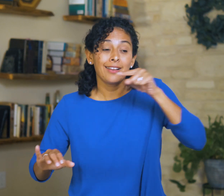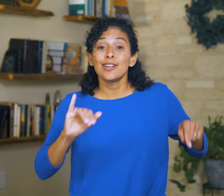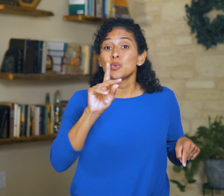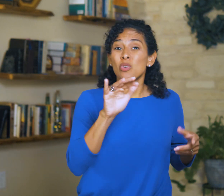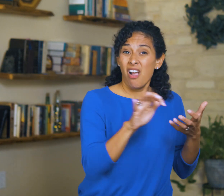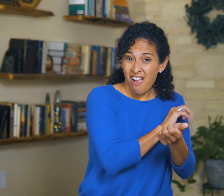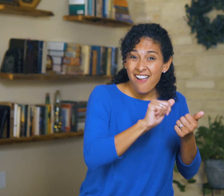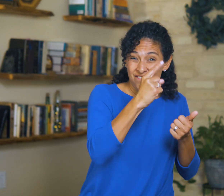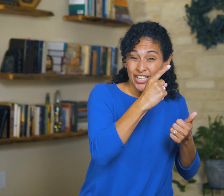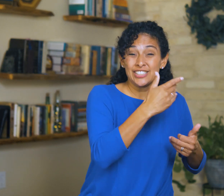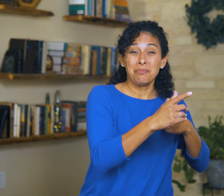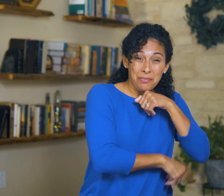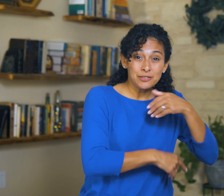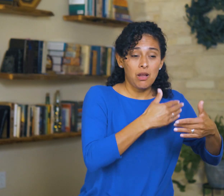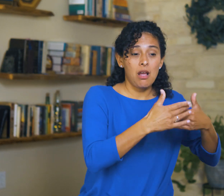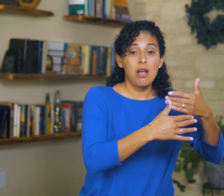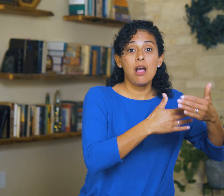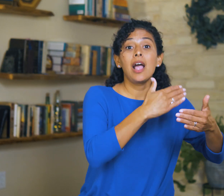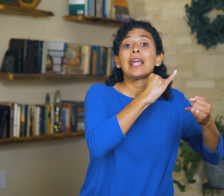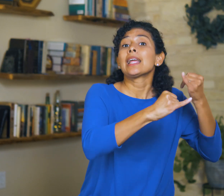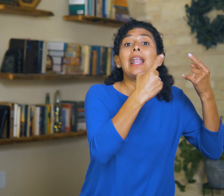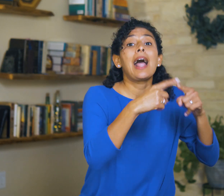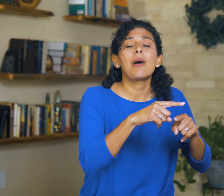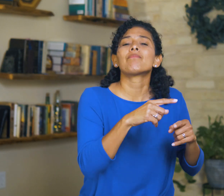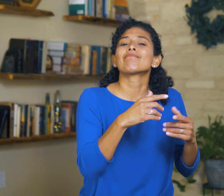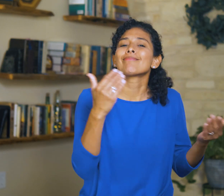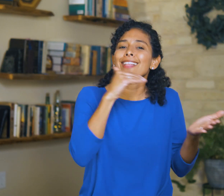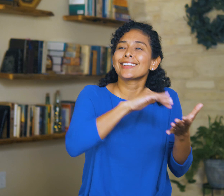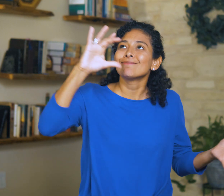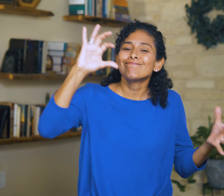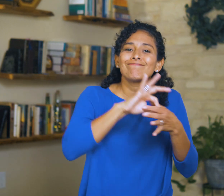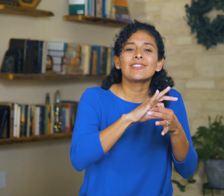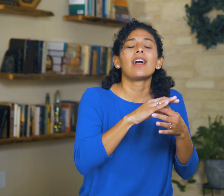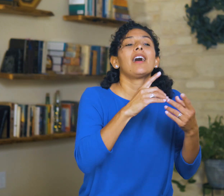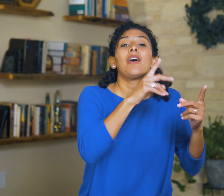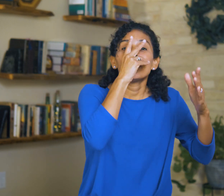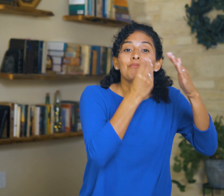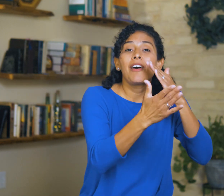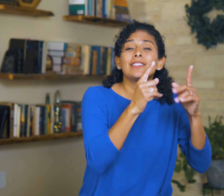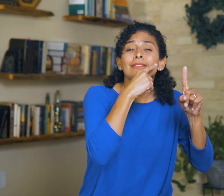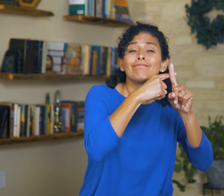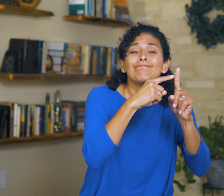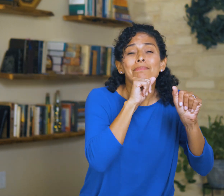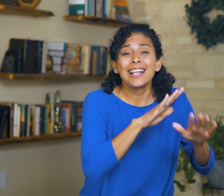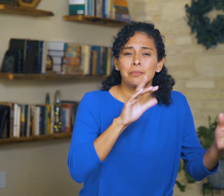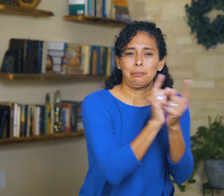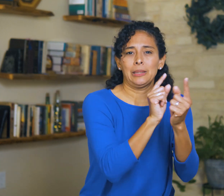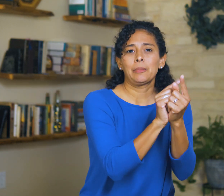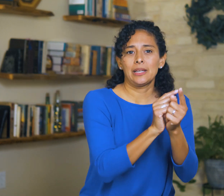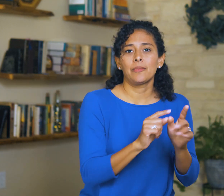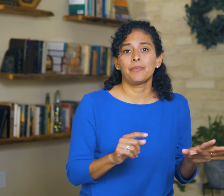while the end of Judah’s story is restoration and fulfillment.